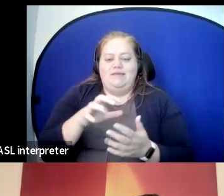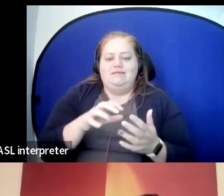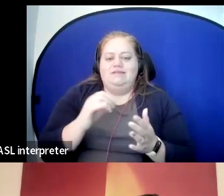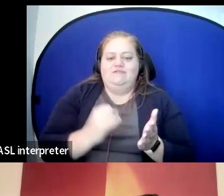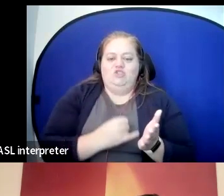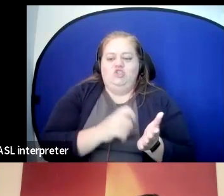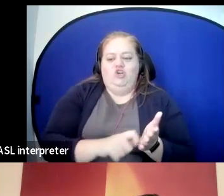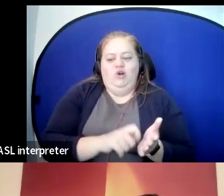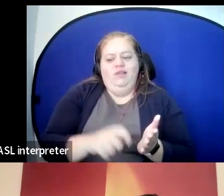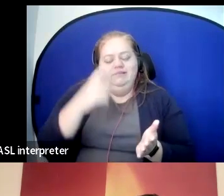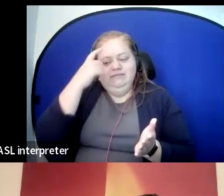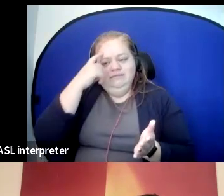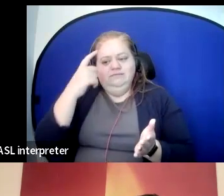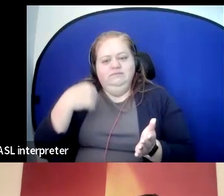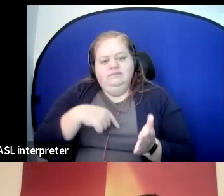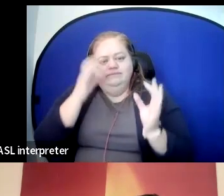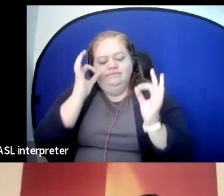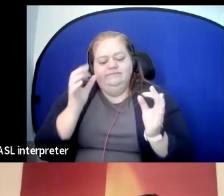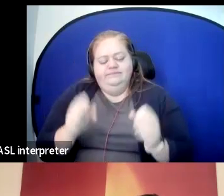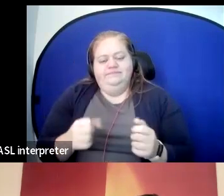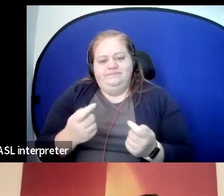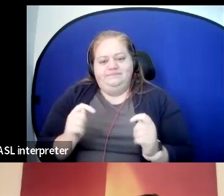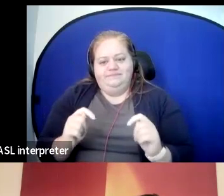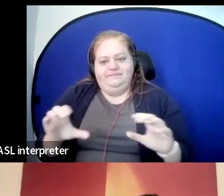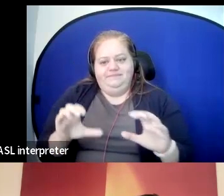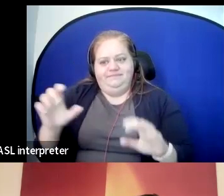I think that we could definitely try and do something about it,